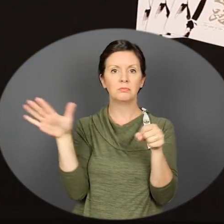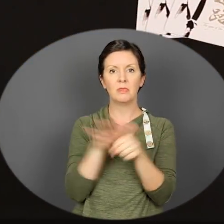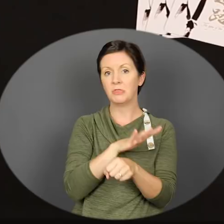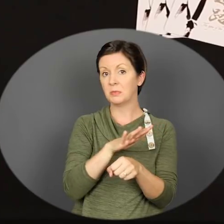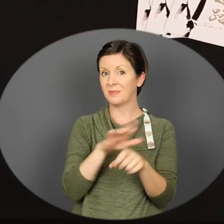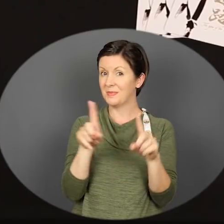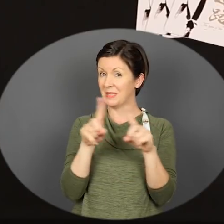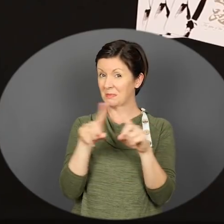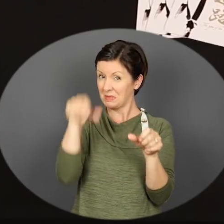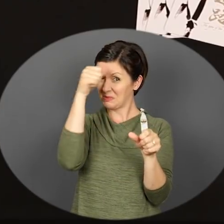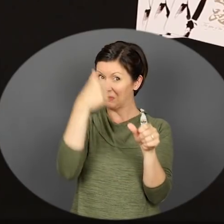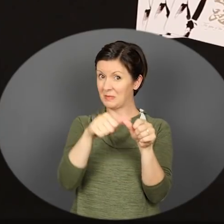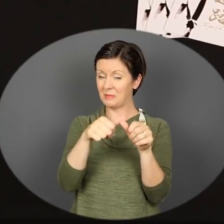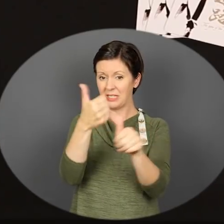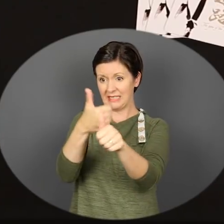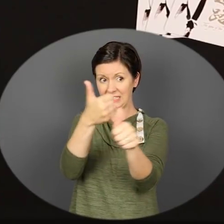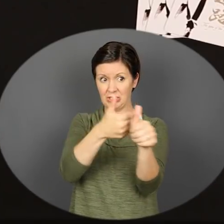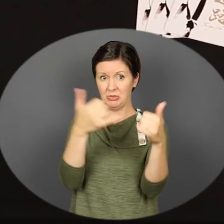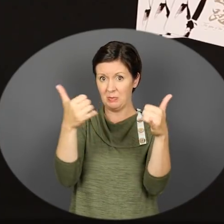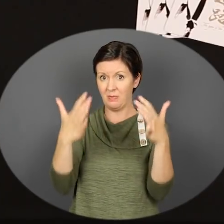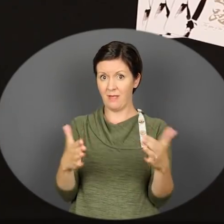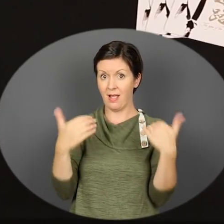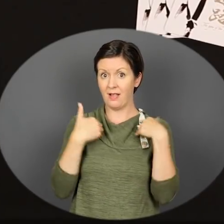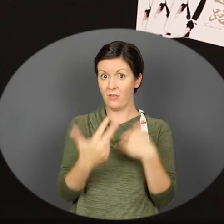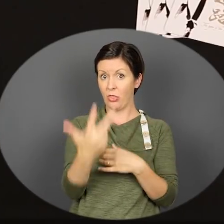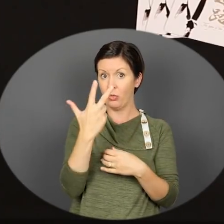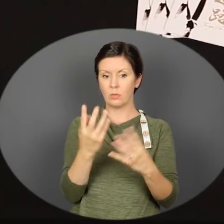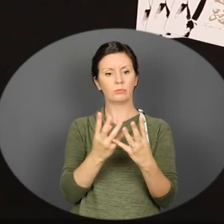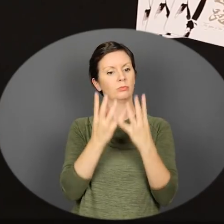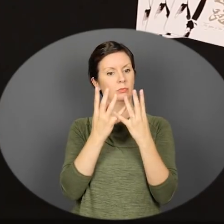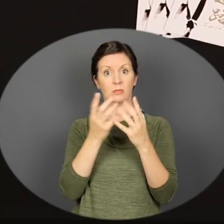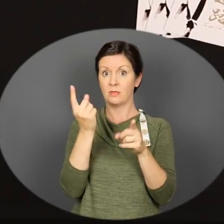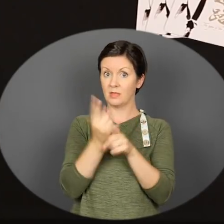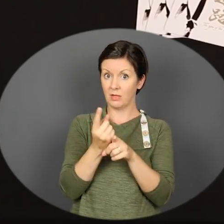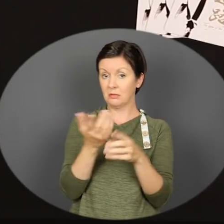remember each player will be holding 3 tiles, and depending on the number of players, this